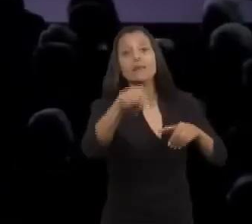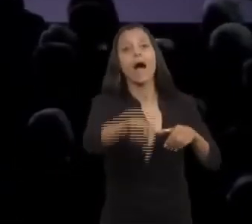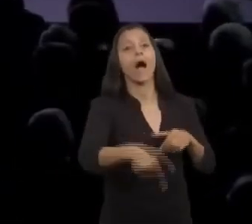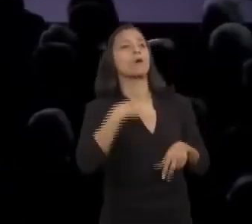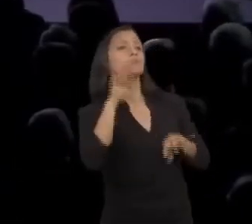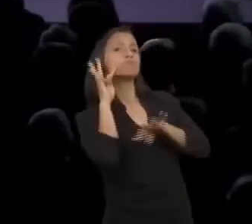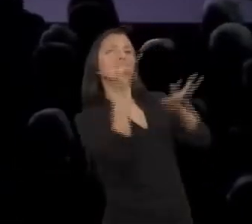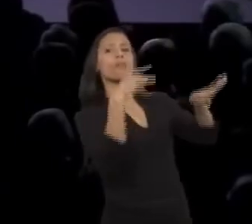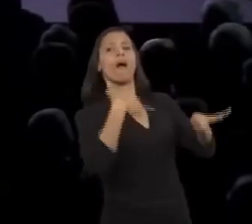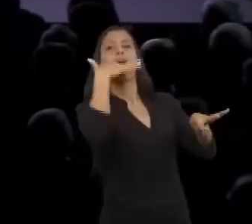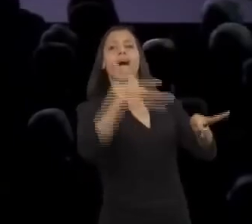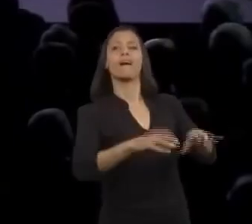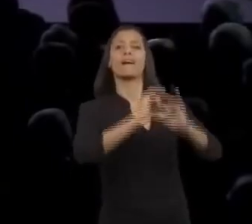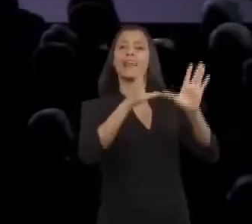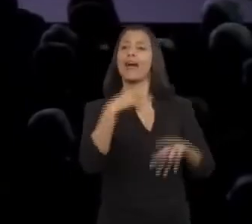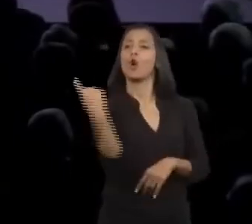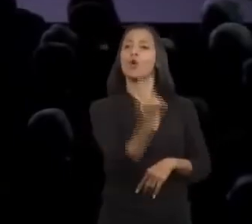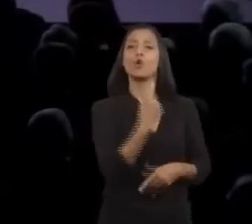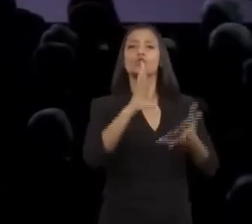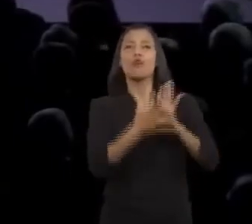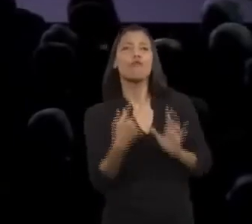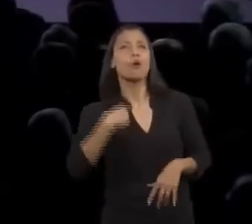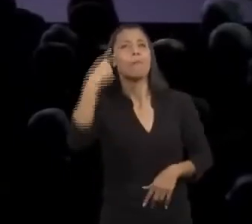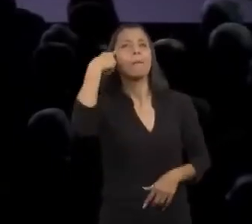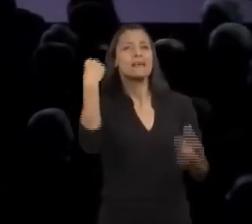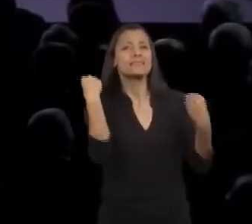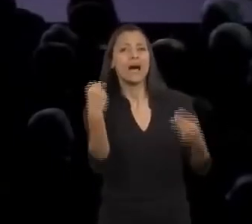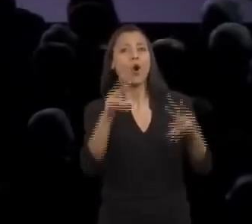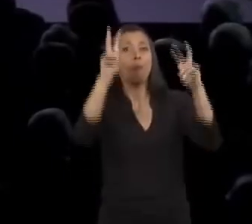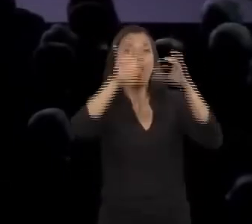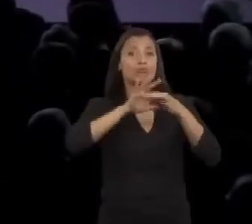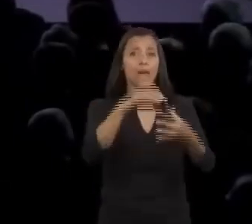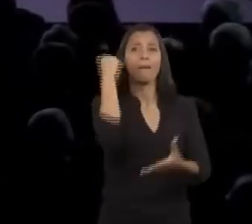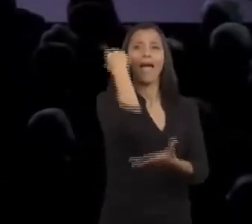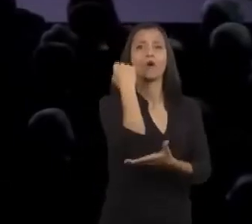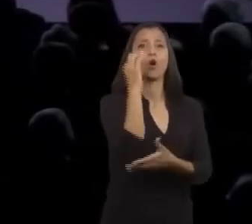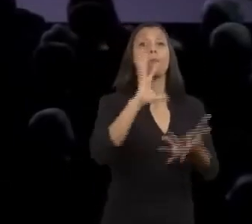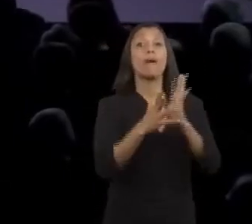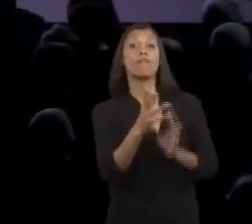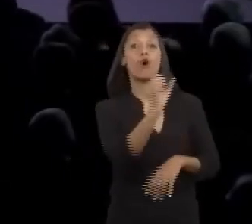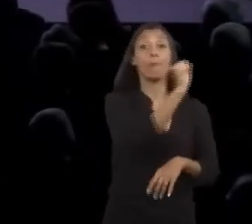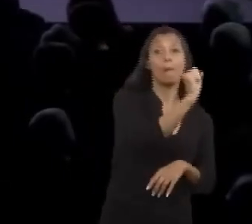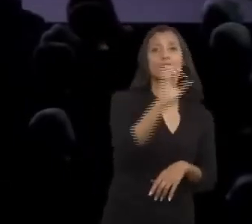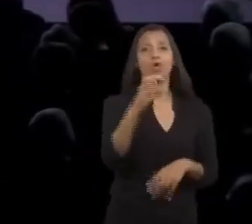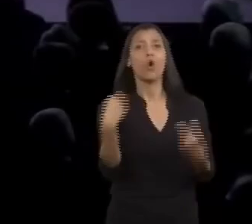and it is fundamental now to understand how we think about monetary policy.